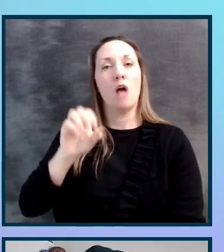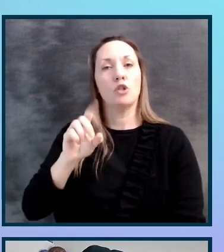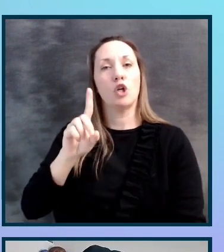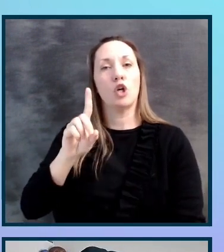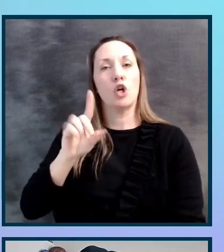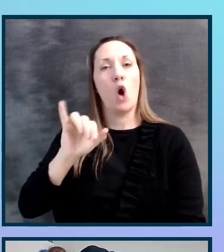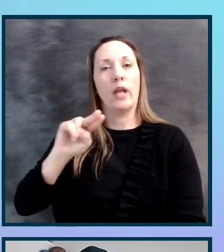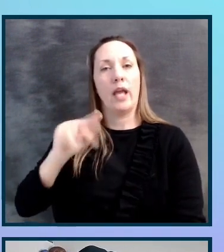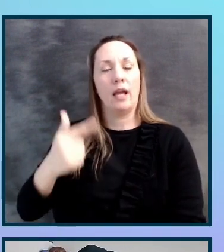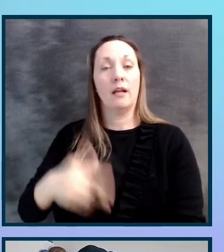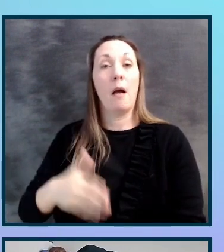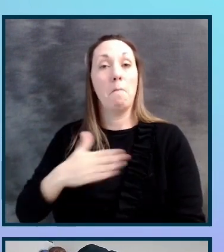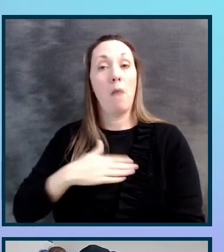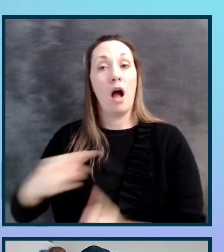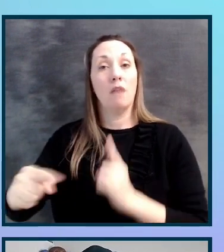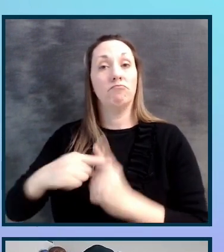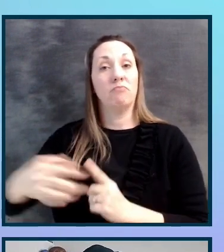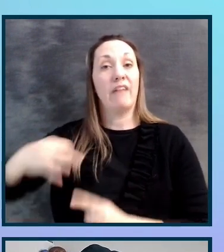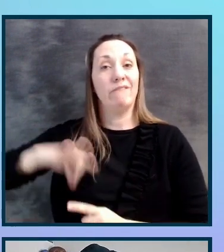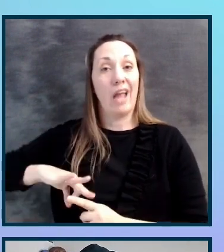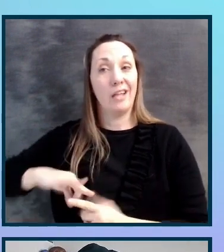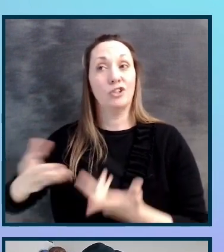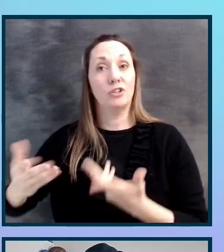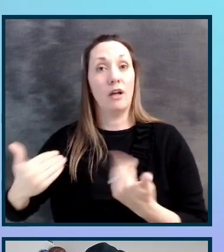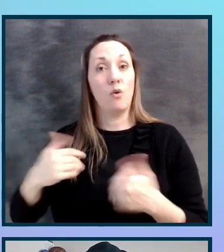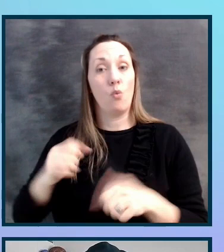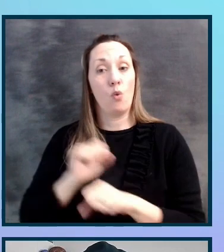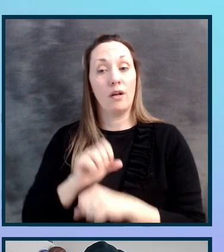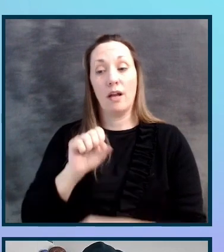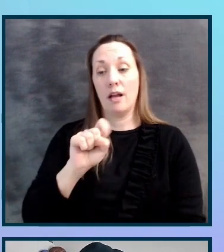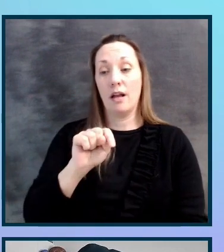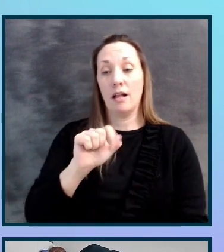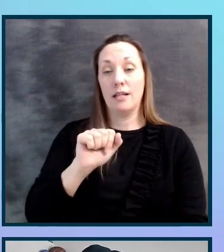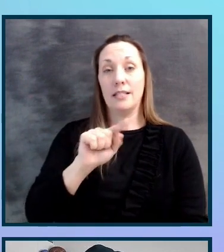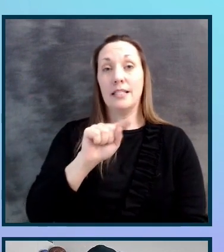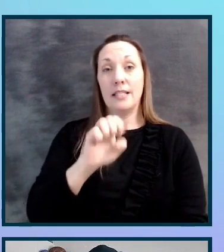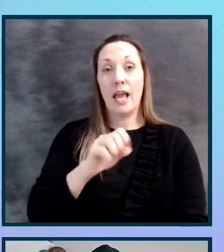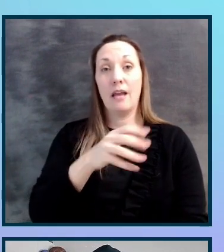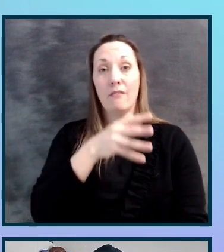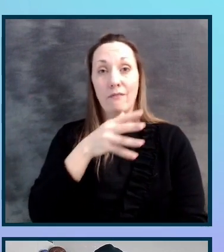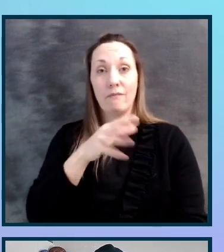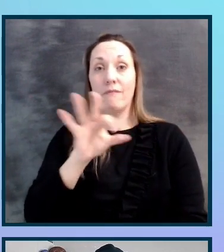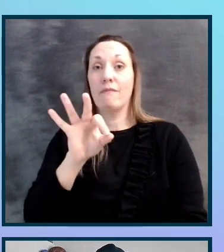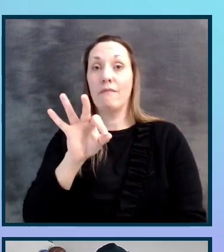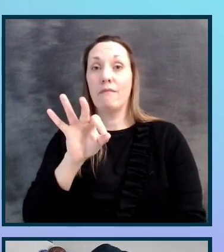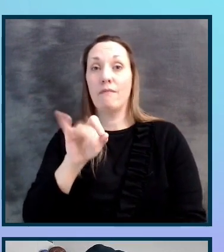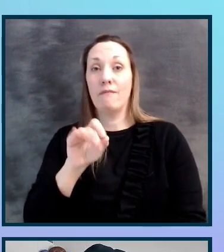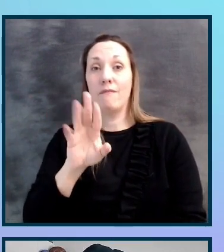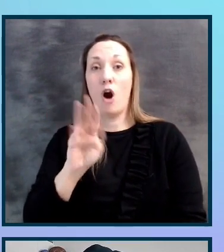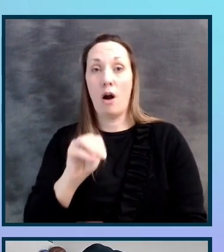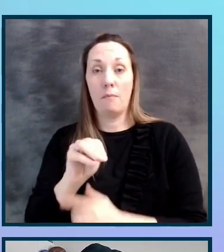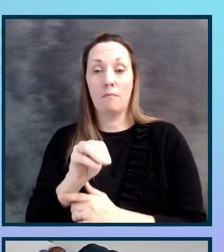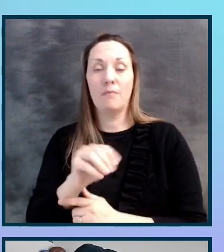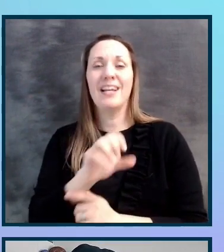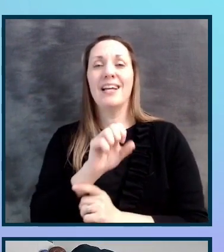My advantage that I had working at State Farm versus other places and other people that are involved with is State Farm has digital accessibility team